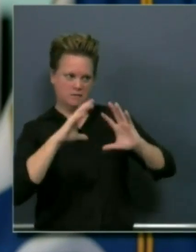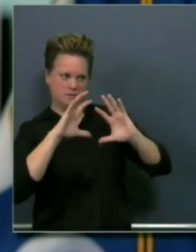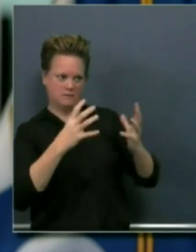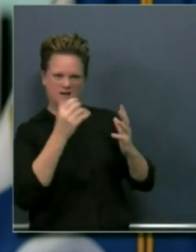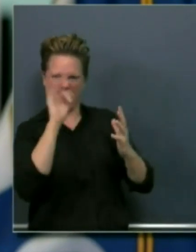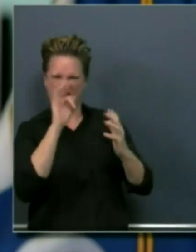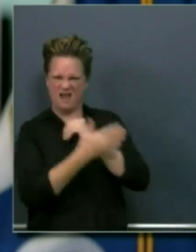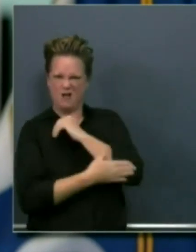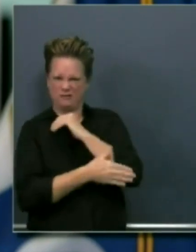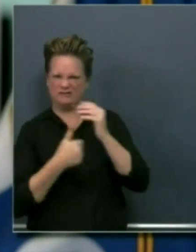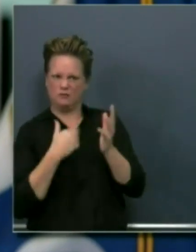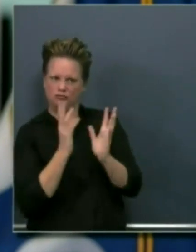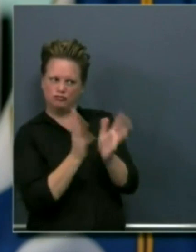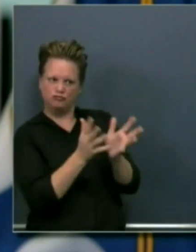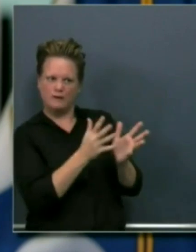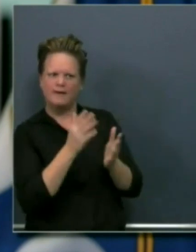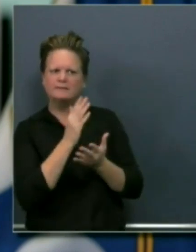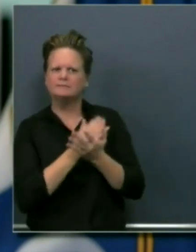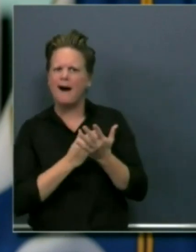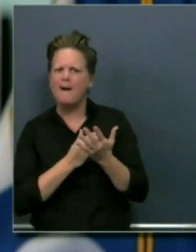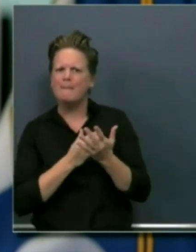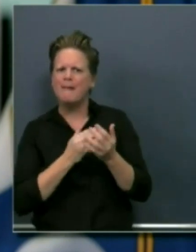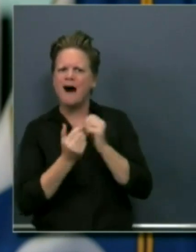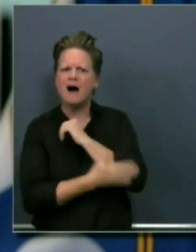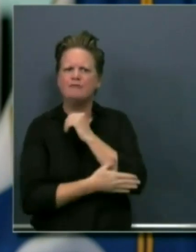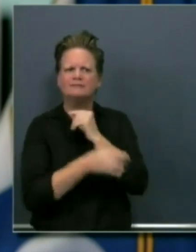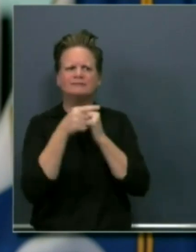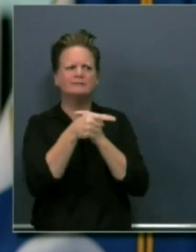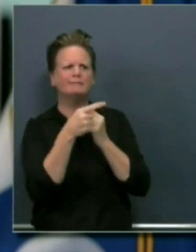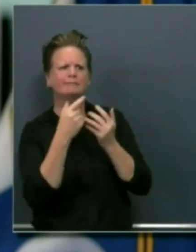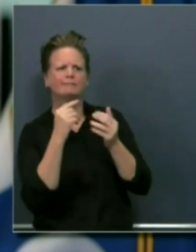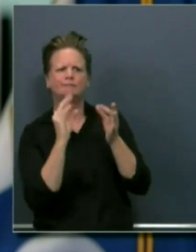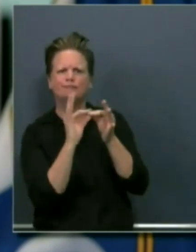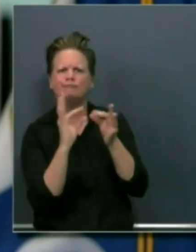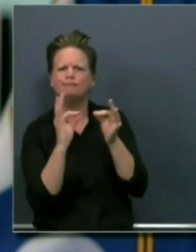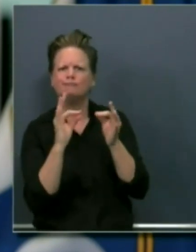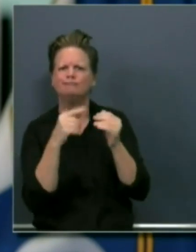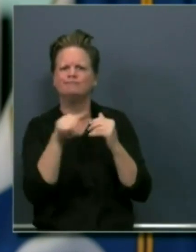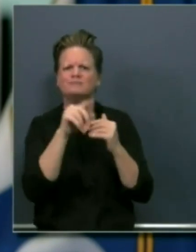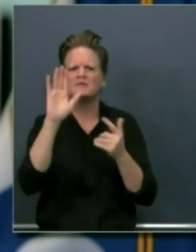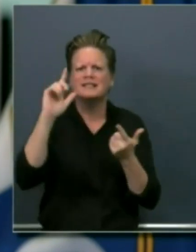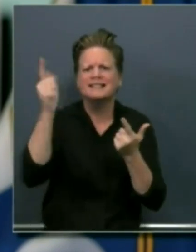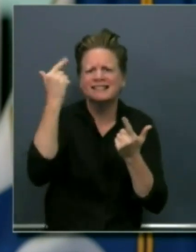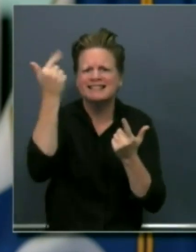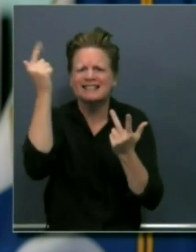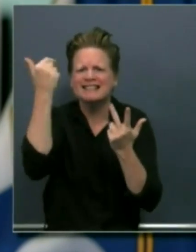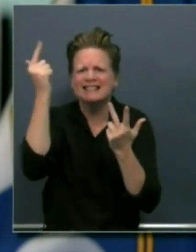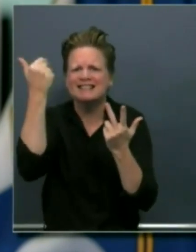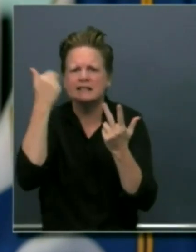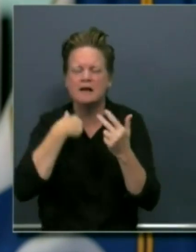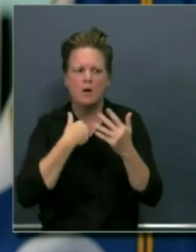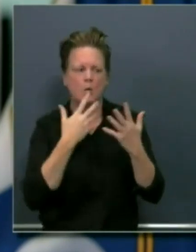TO BE RESPONSIVE AND TO CALLS BUT THAT THESE ARE DYNAMIC CONVERSATIONS. EACH COUNTY